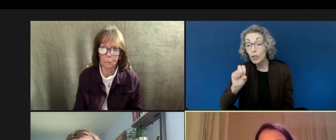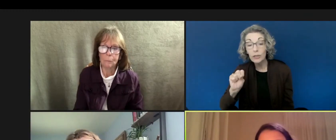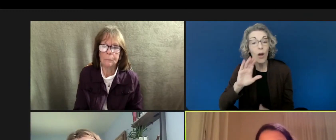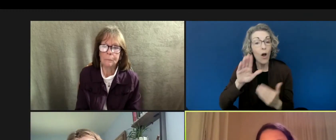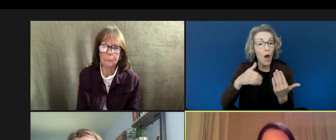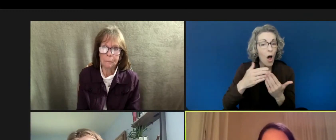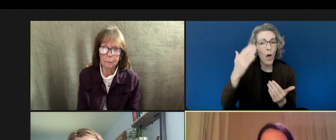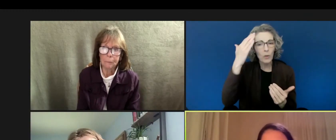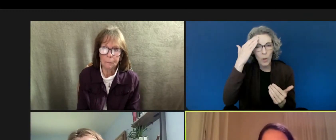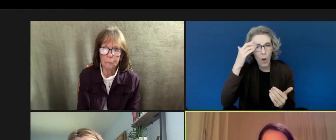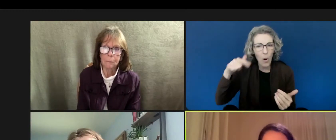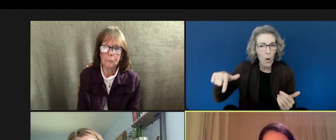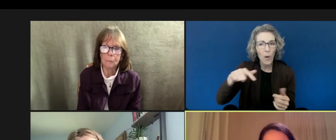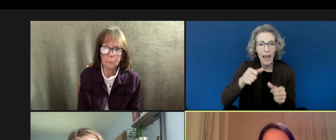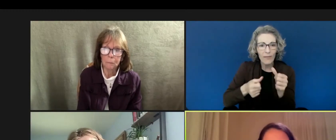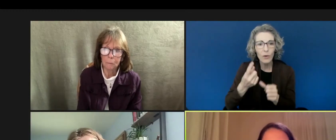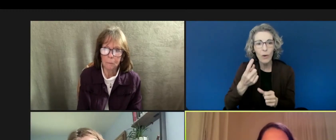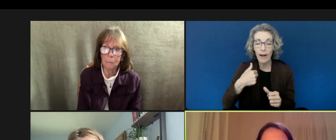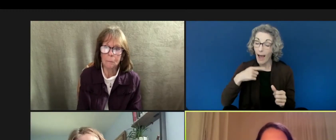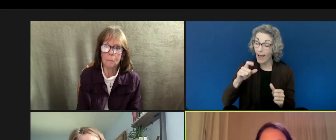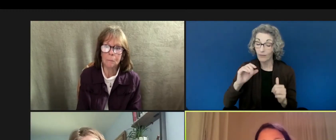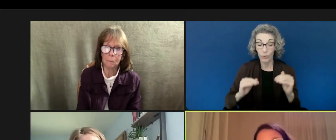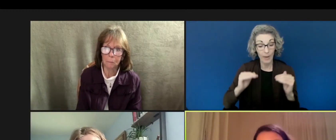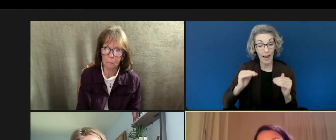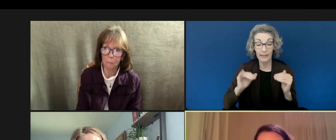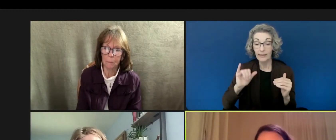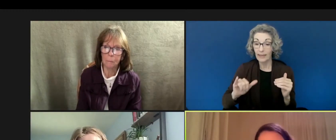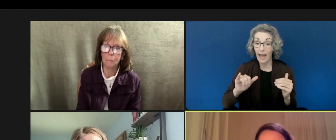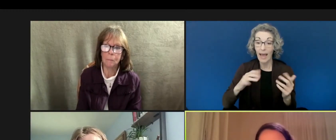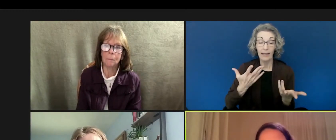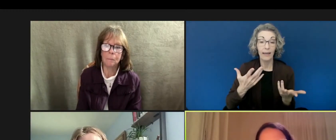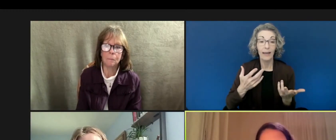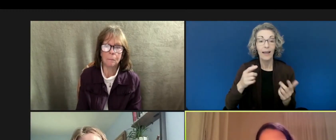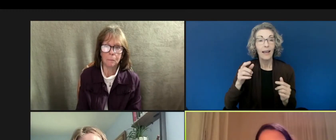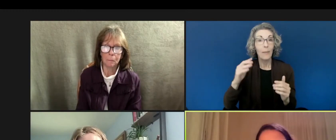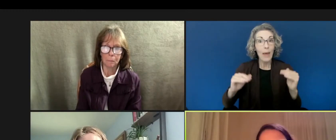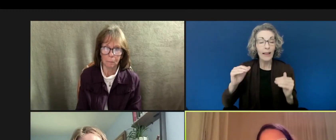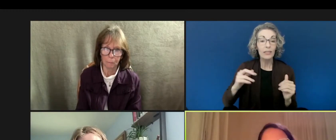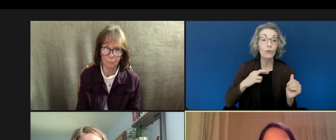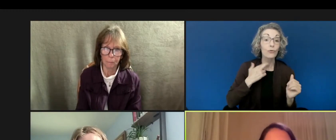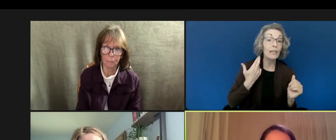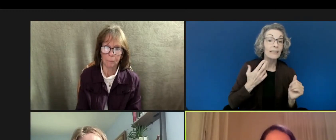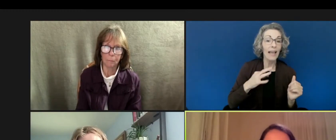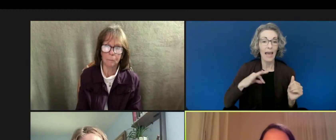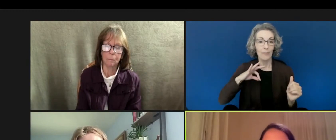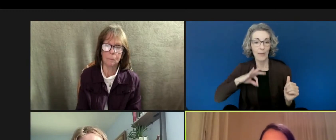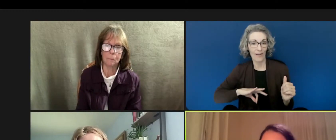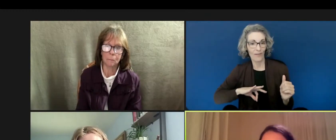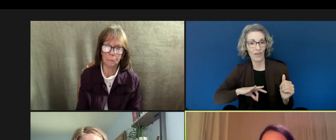And it's something I need to balance. Yeah. The benefit of getting the accommodations with the risk of being